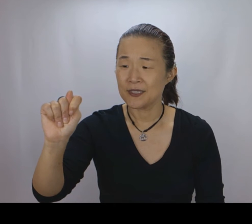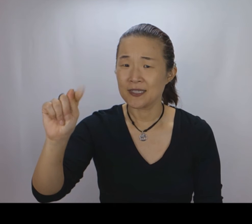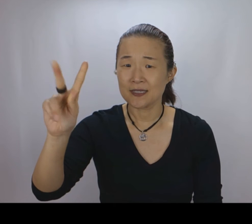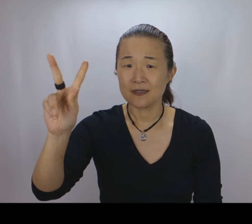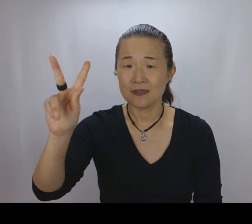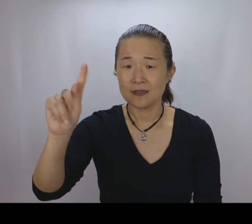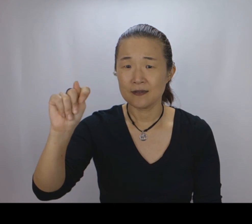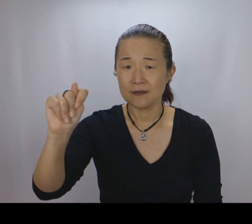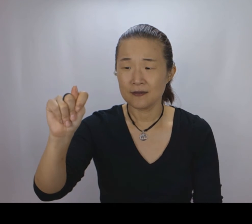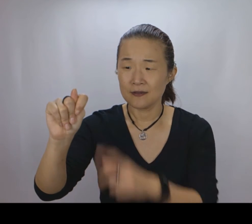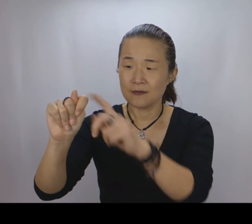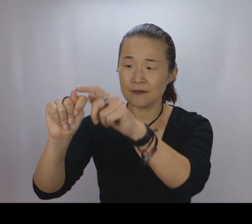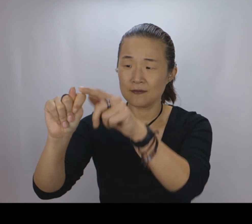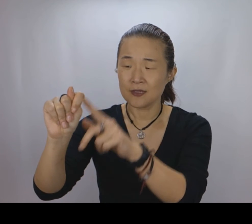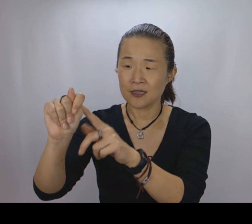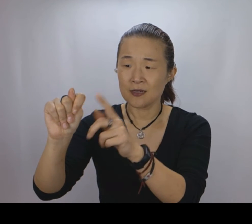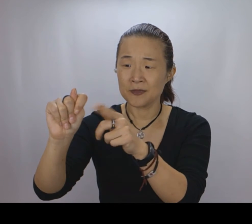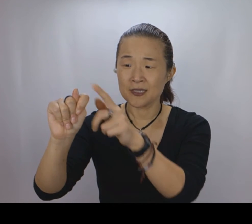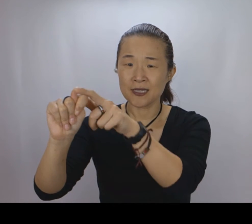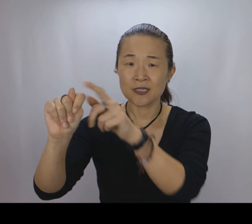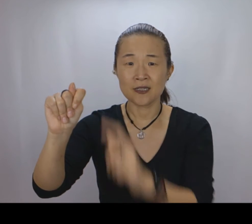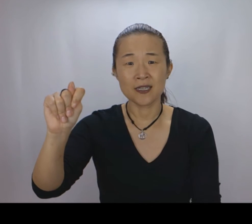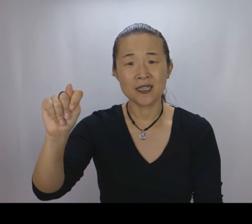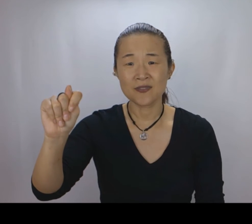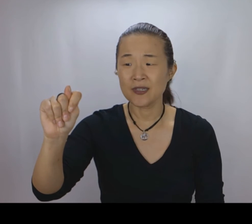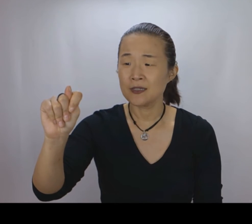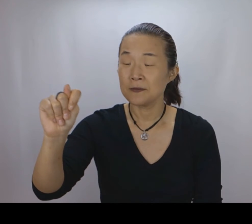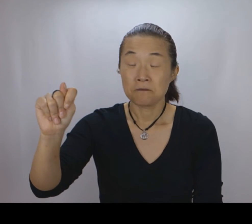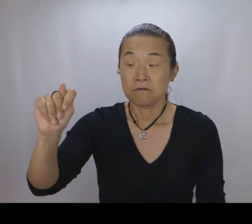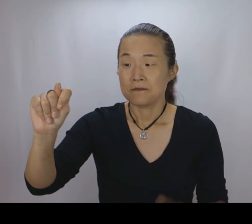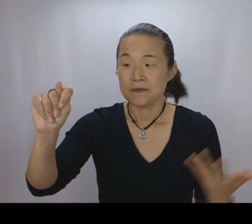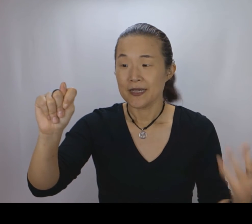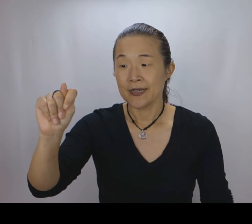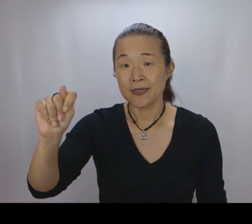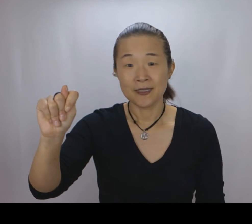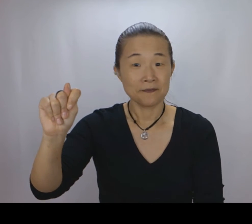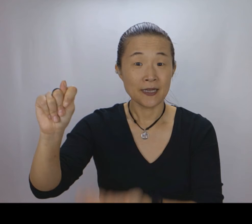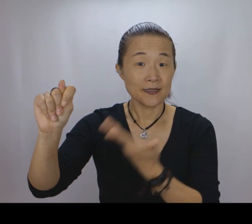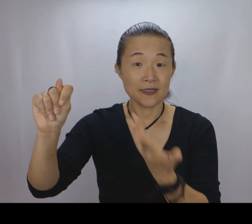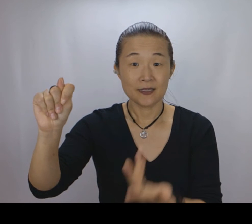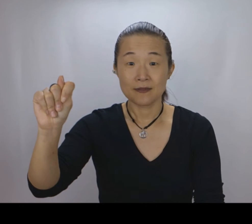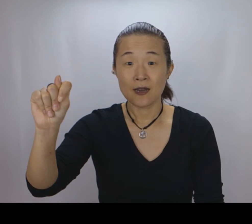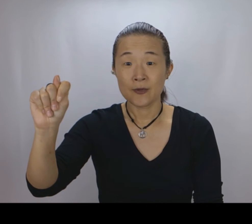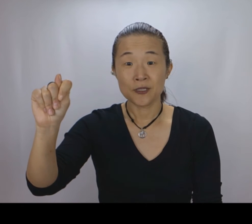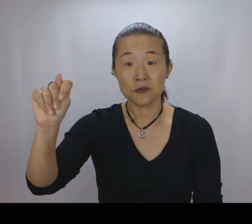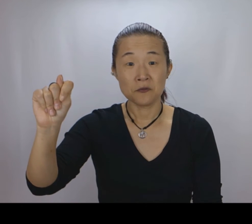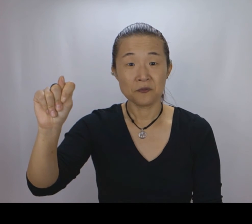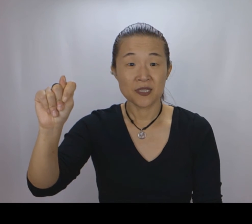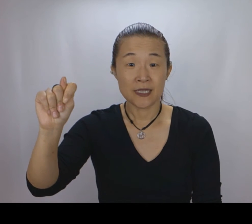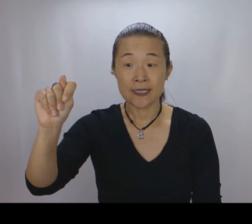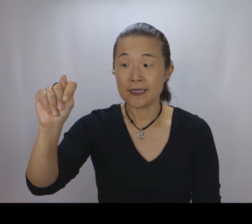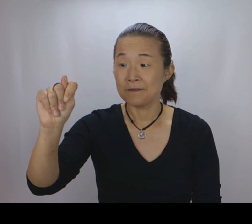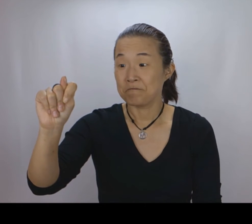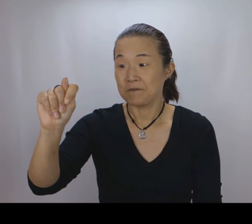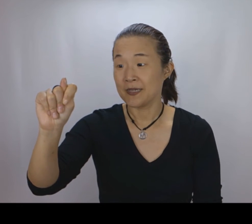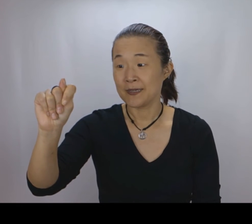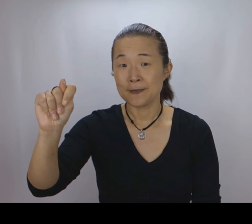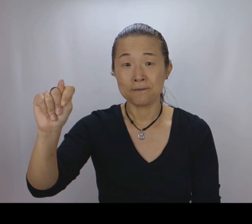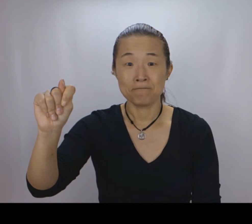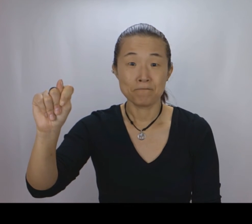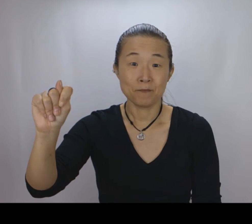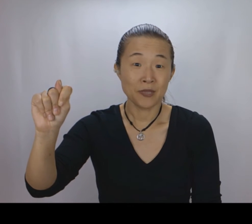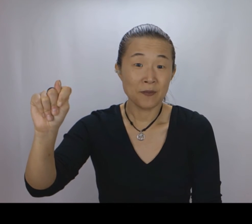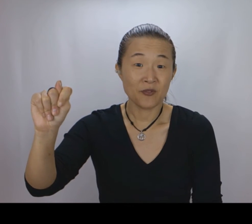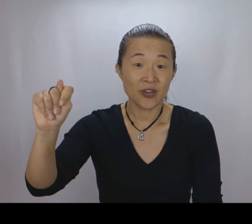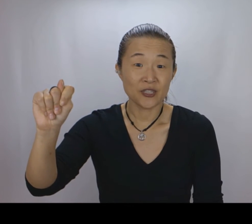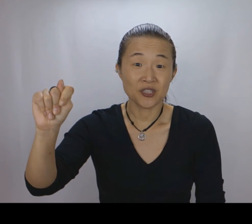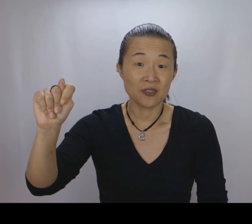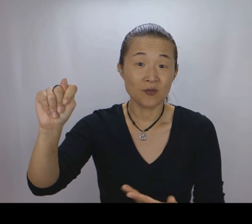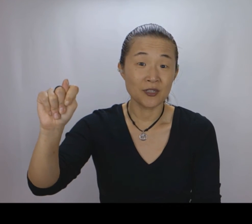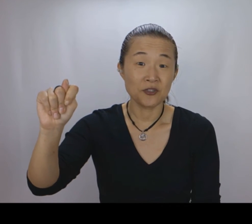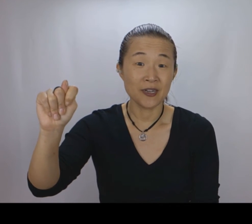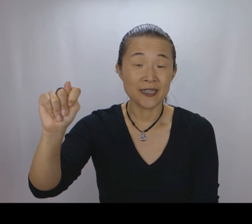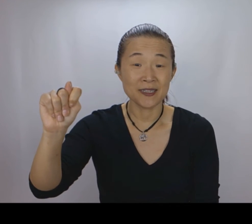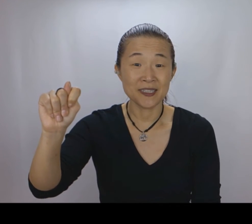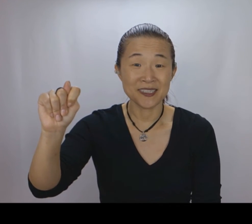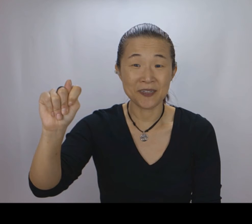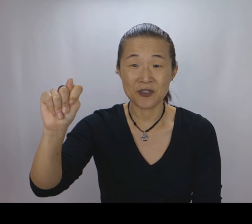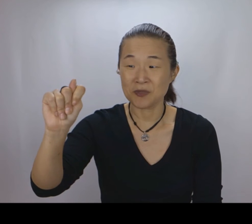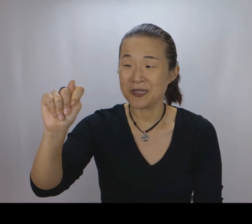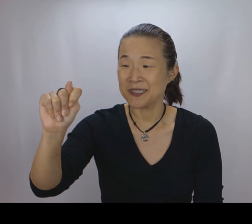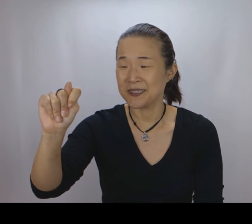It's just the thumb next to the index finger. That's how we do "T." Blame the French. They're the one who created this in the first place.